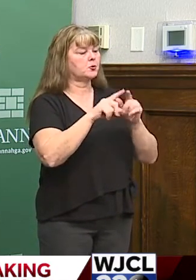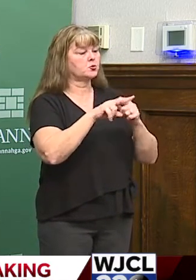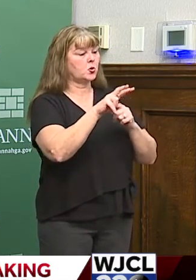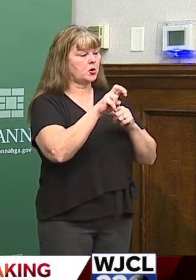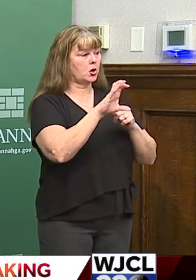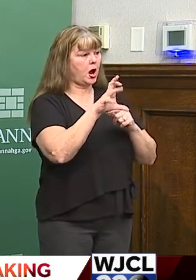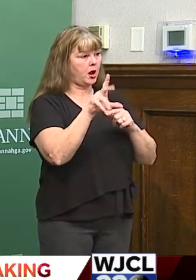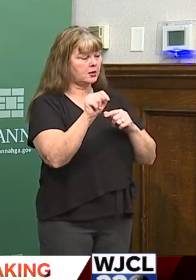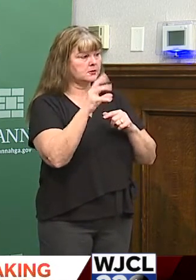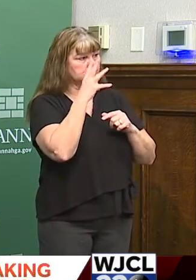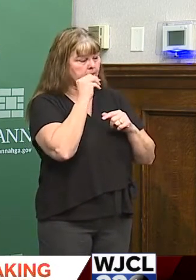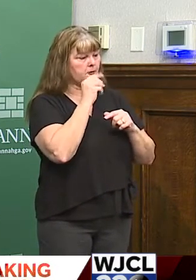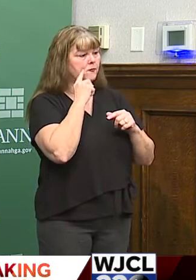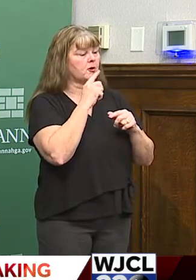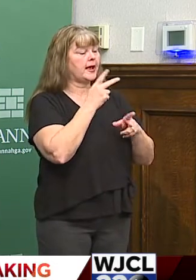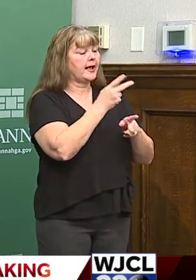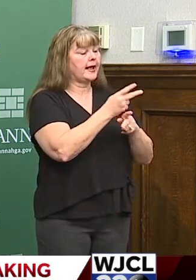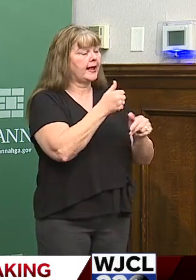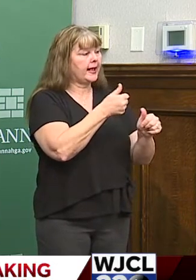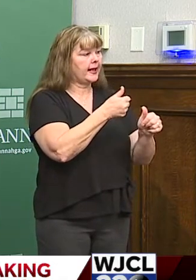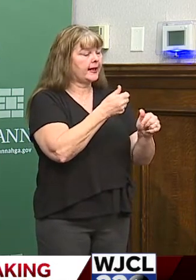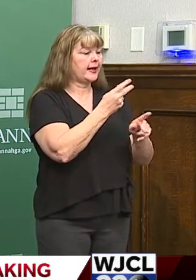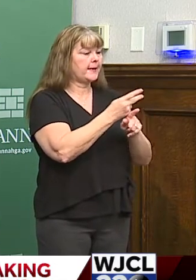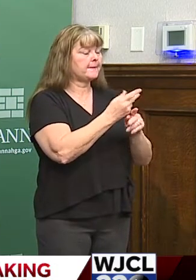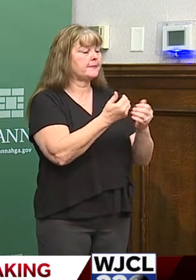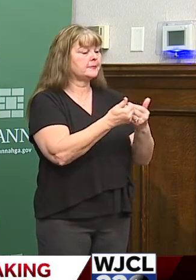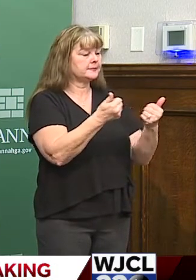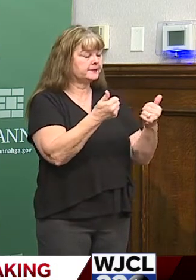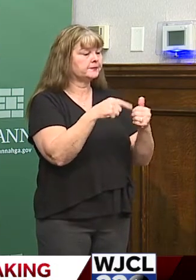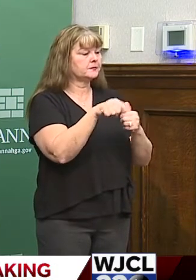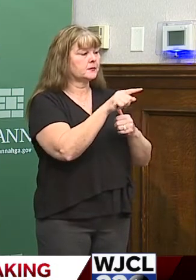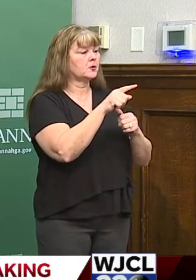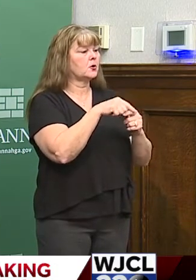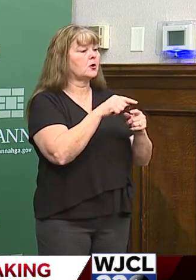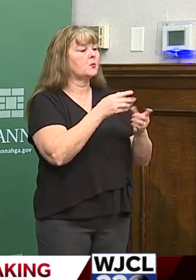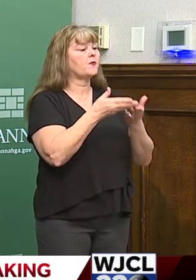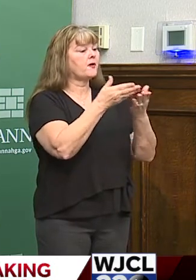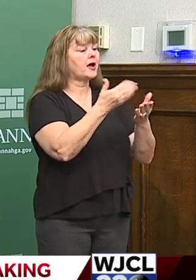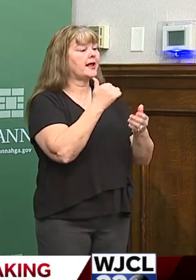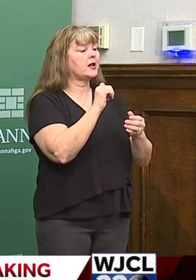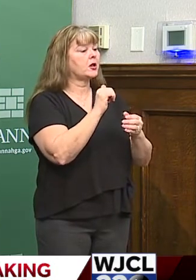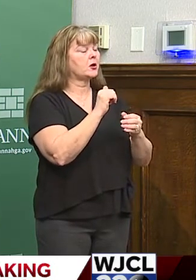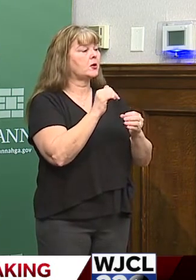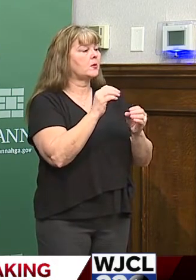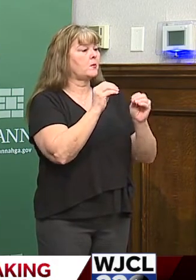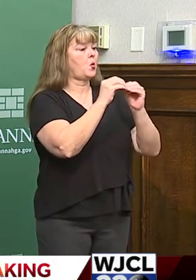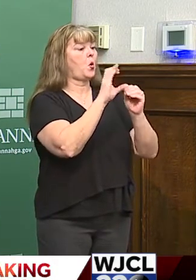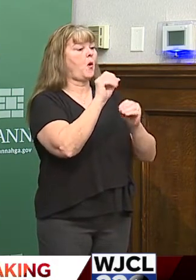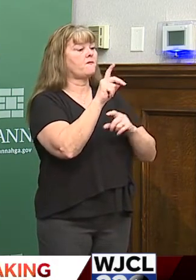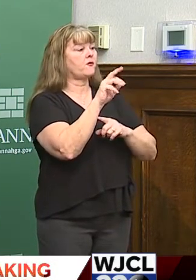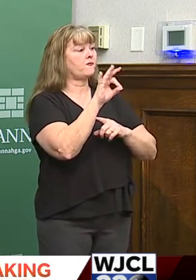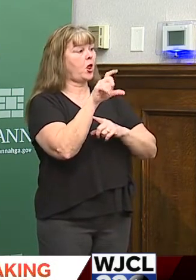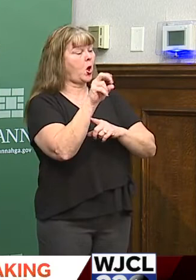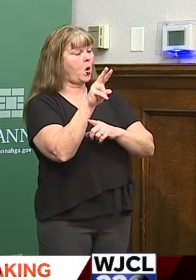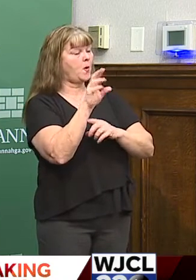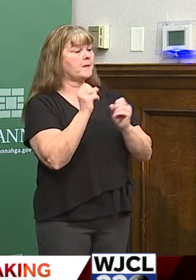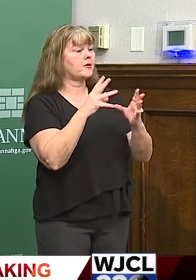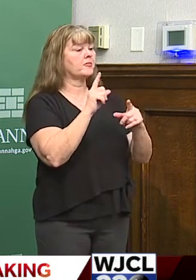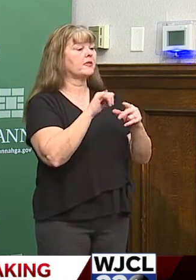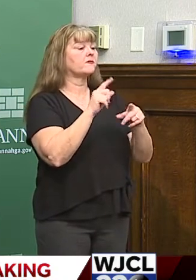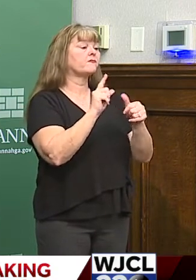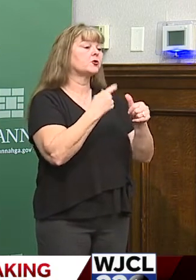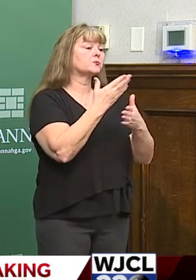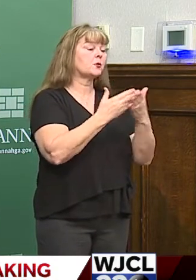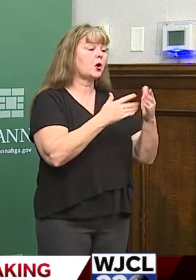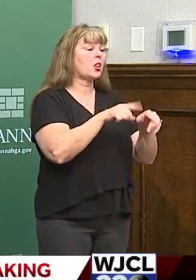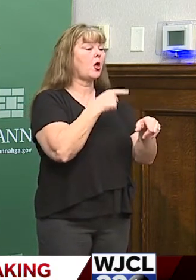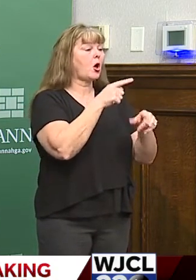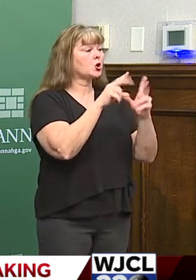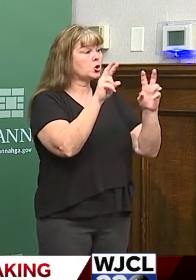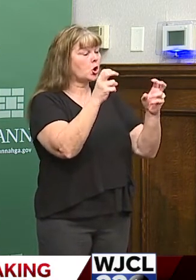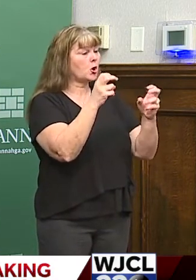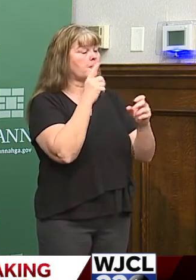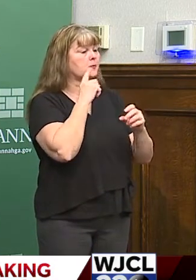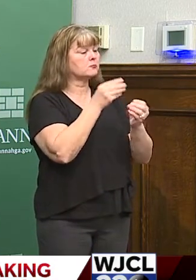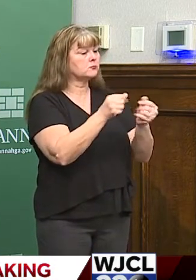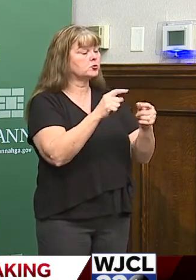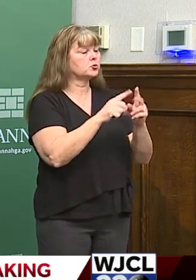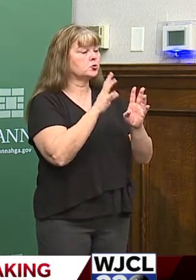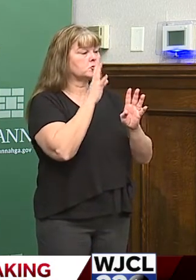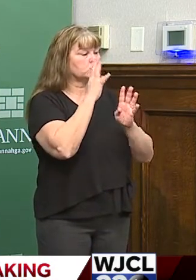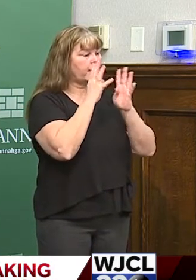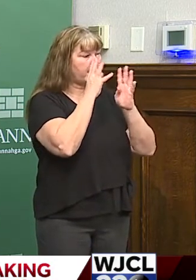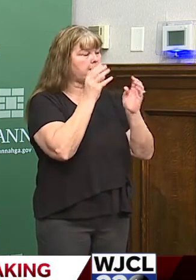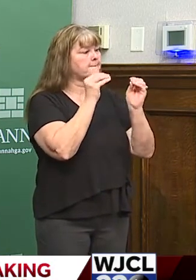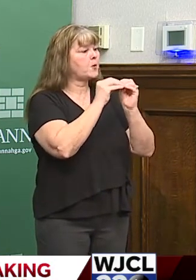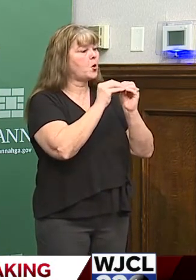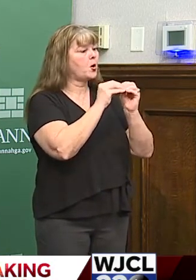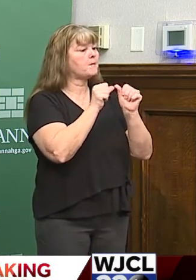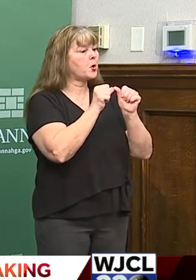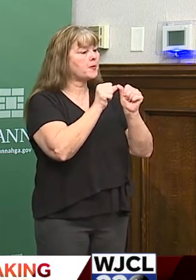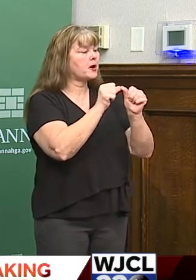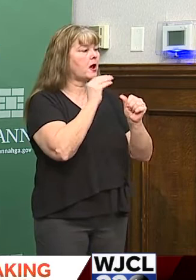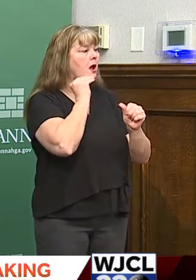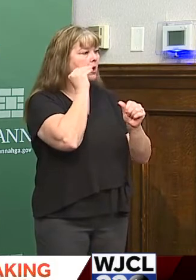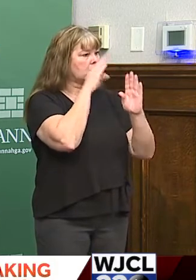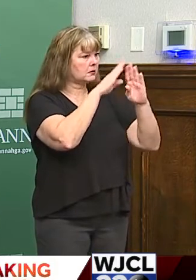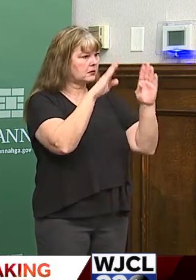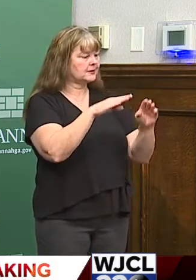ARE GOING TO PROVIDE COTS, UP TO 200 OF THEM, BOTH TO HELP QUARANTINE THE HOMELESS BUT ANY HOMELESS BUT AS THE MAYOR SAID THAT'S THE FIRST PHASE OF A LONGER TERM SOLUTION THAT